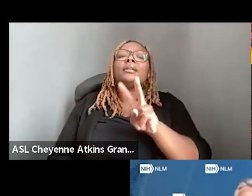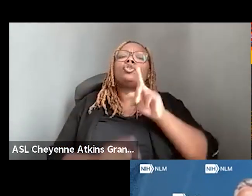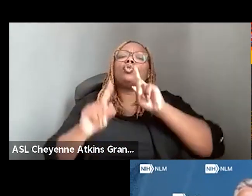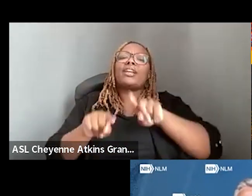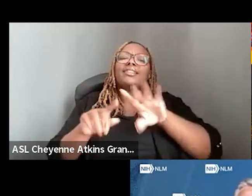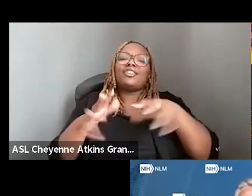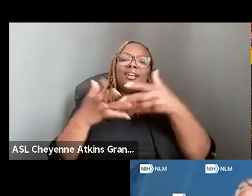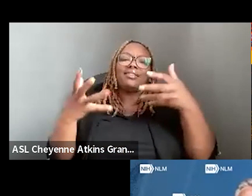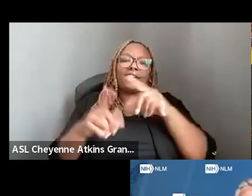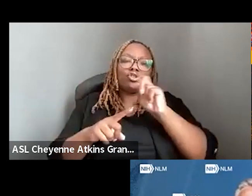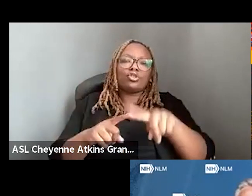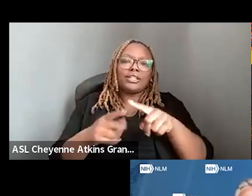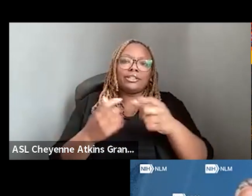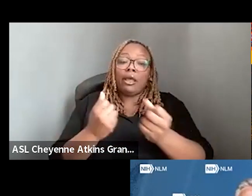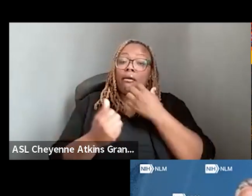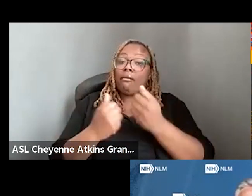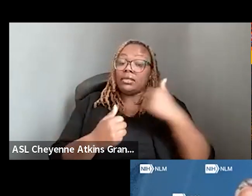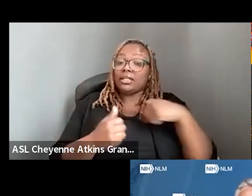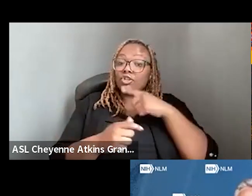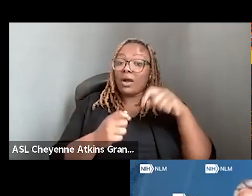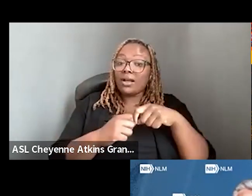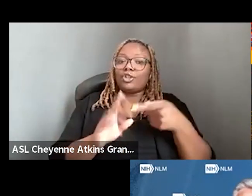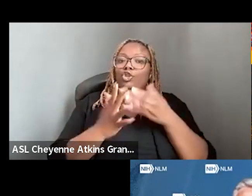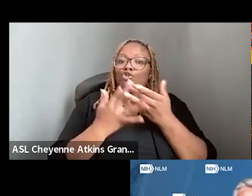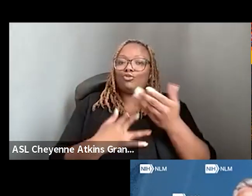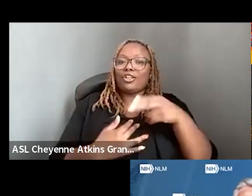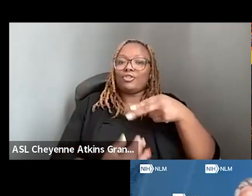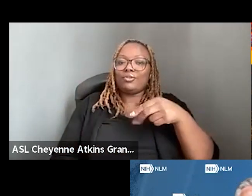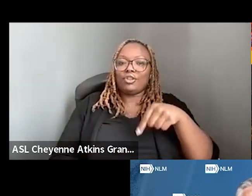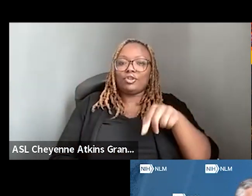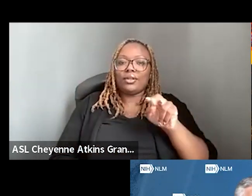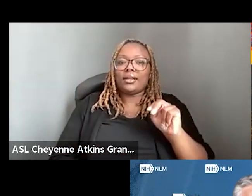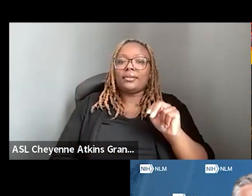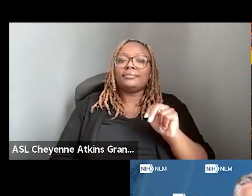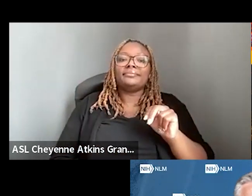of those questions that were coming in to the Q&A. Bart Trawick: Sure. Happy to discuss that.